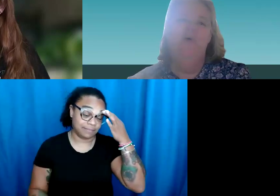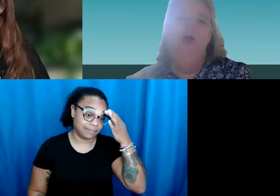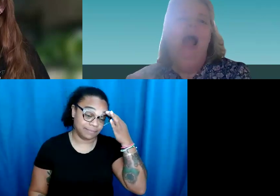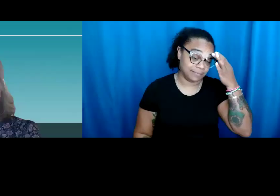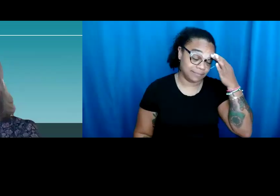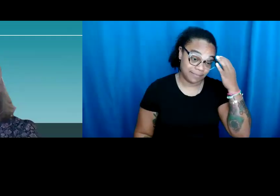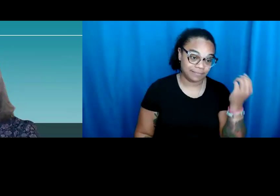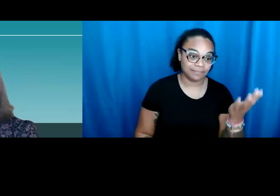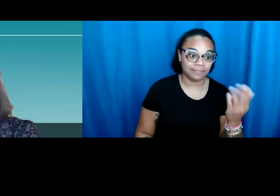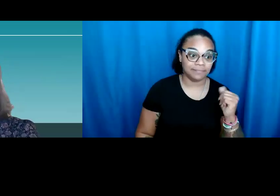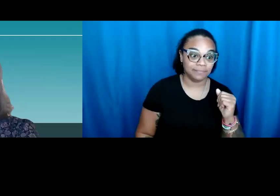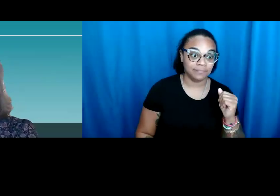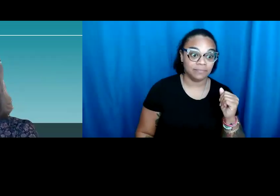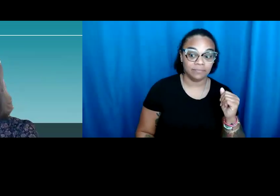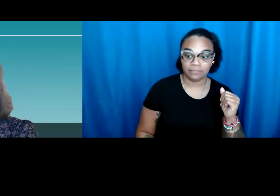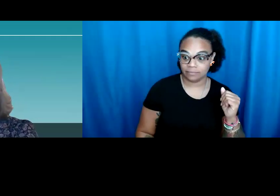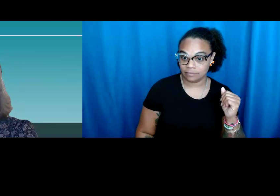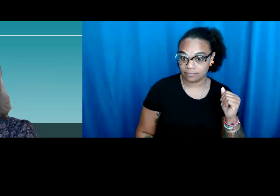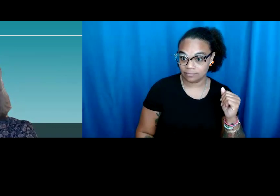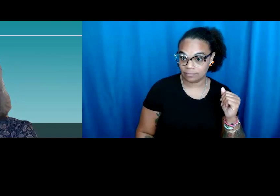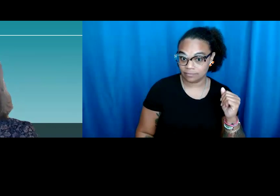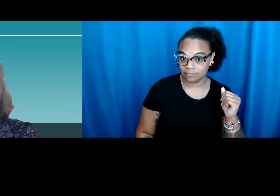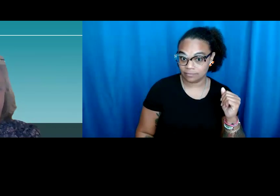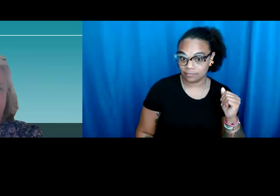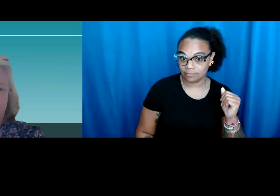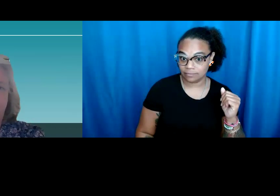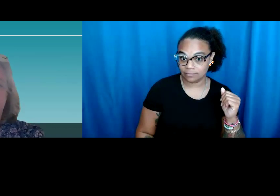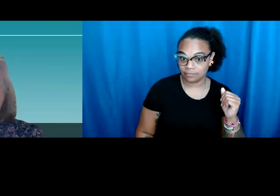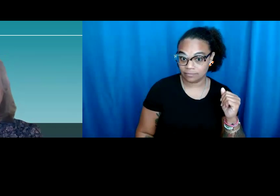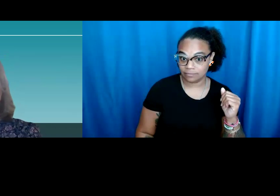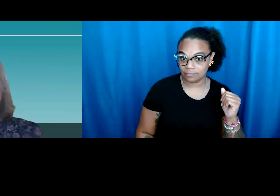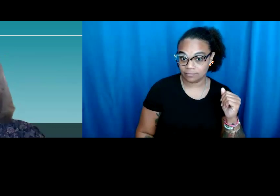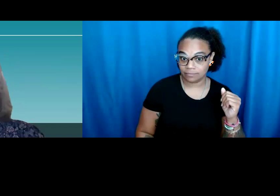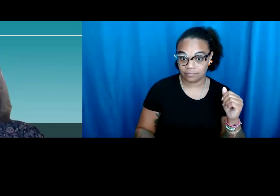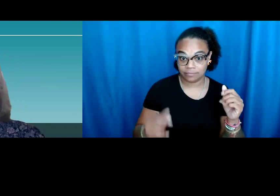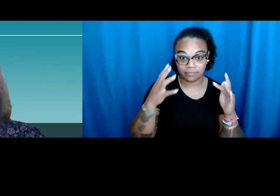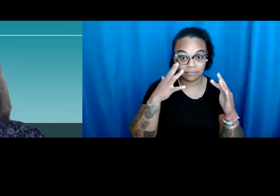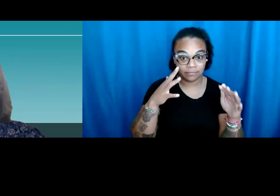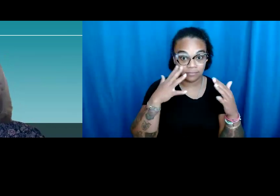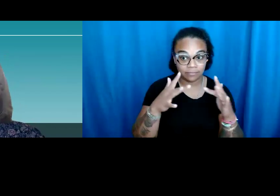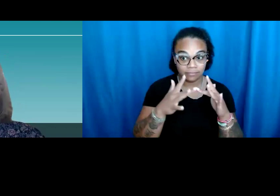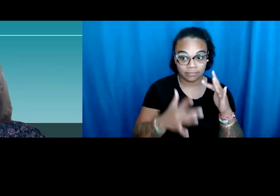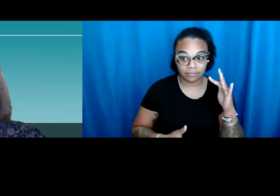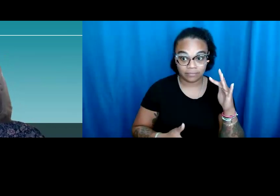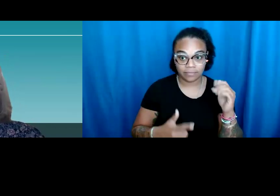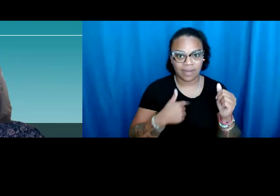So we have >> YVONNE DURBIN: I might have muted you instead